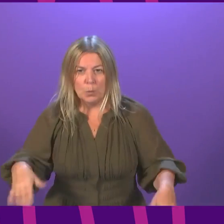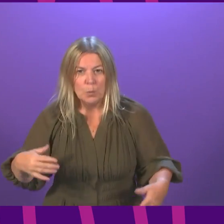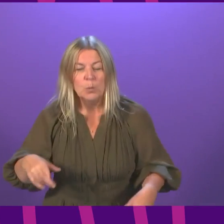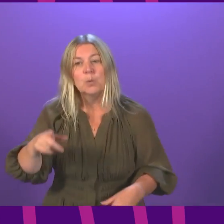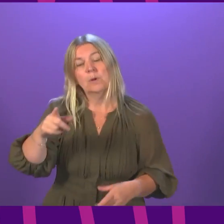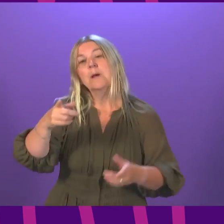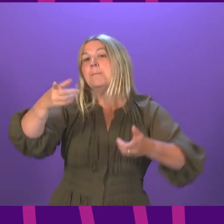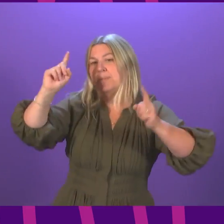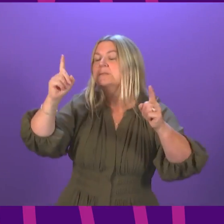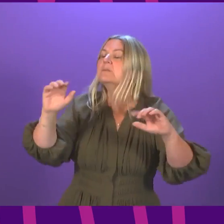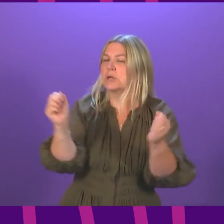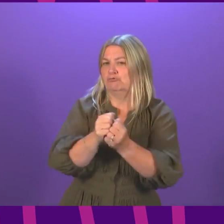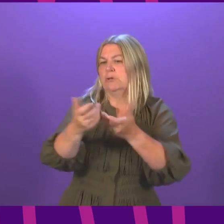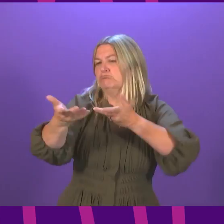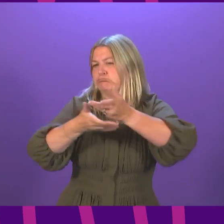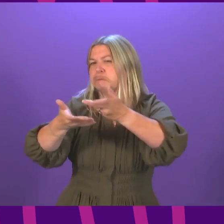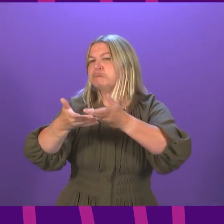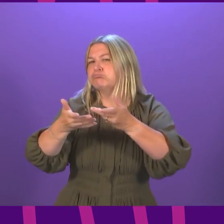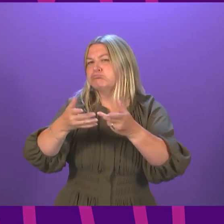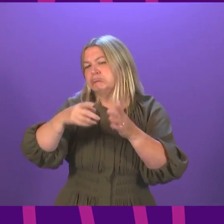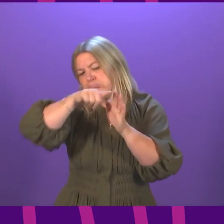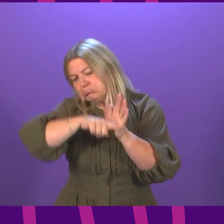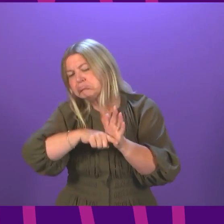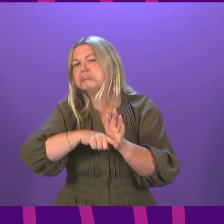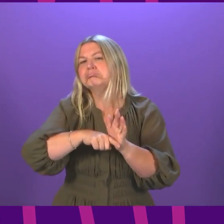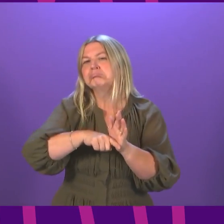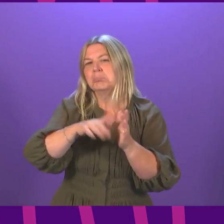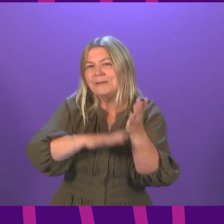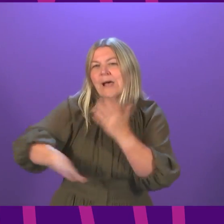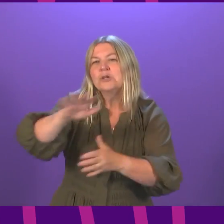on the remit of the national care service and on whether to include alcohol and drug